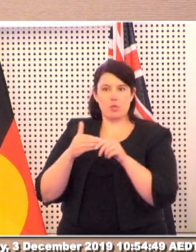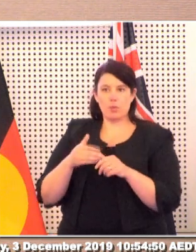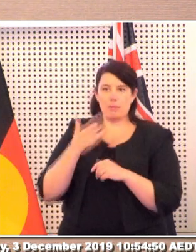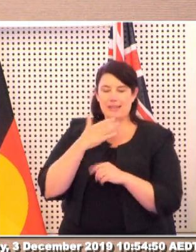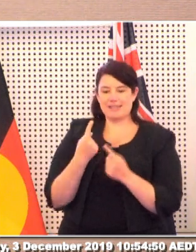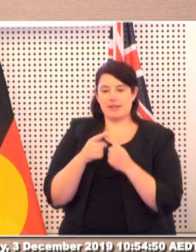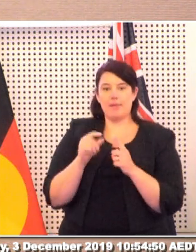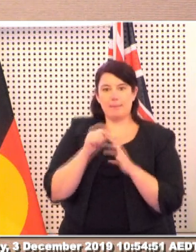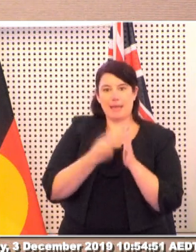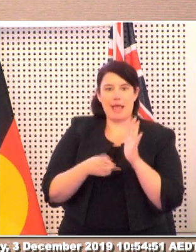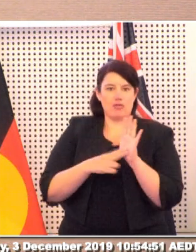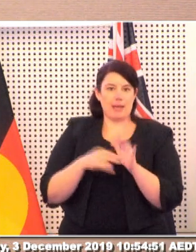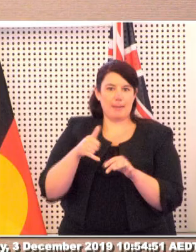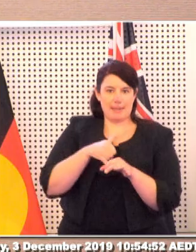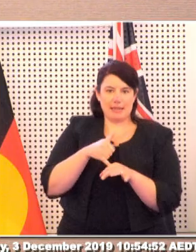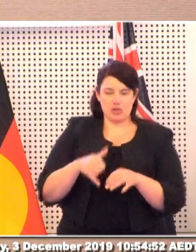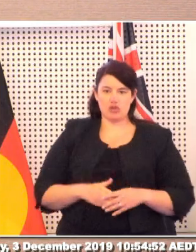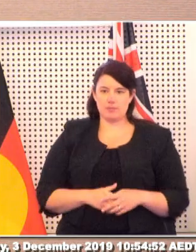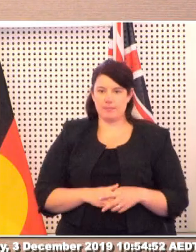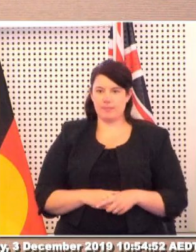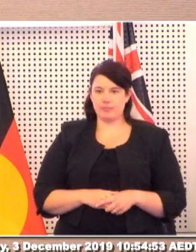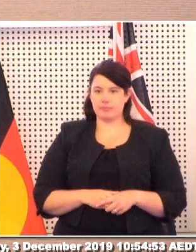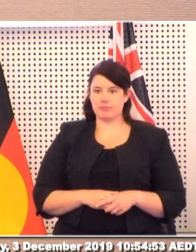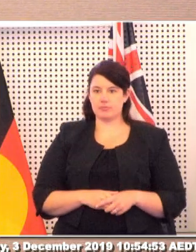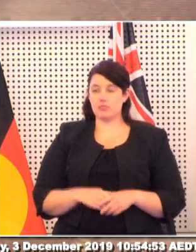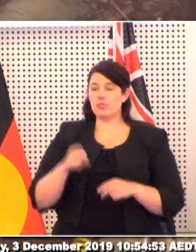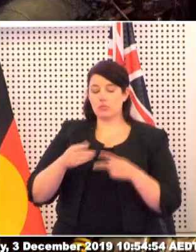The second area that you identify is what you describe as mechanical restraint.